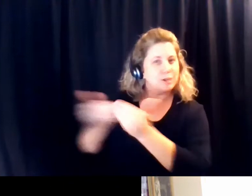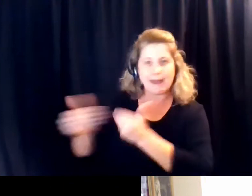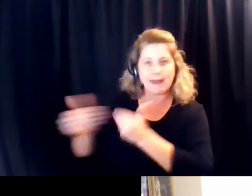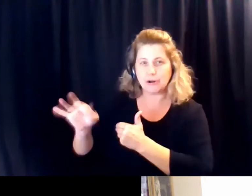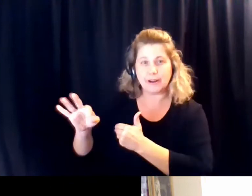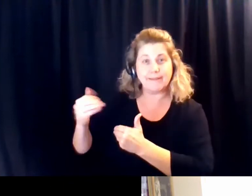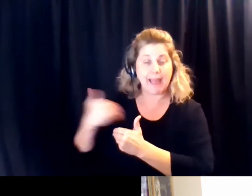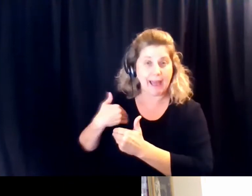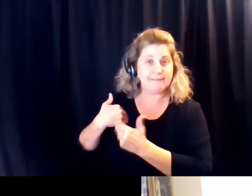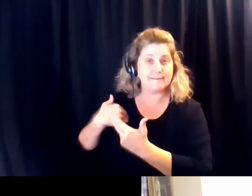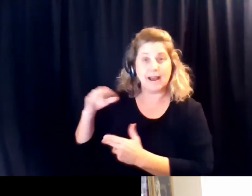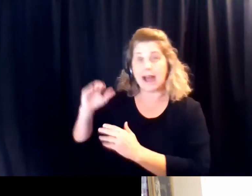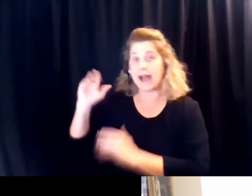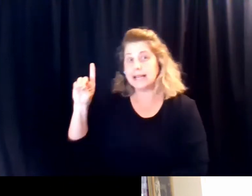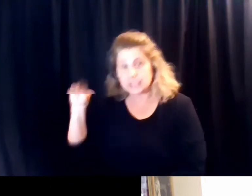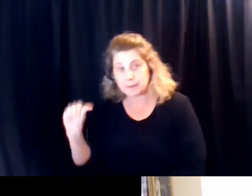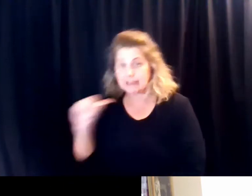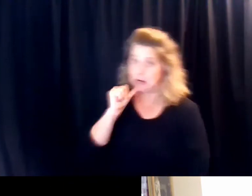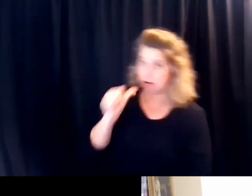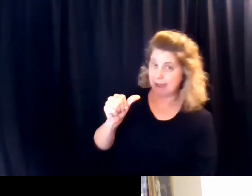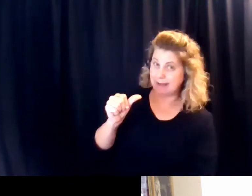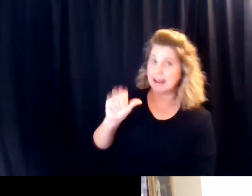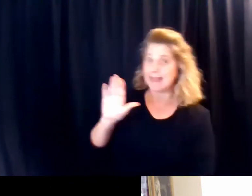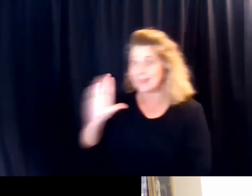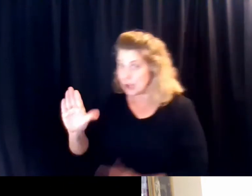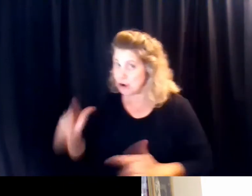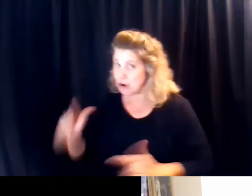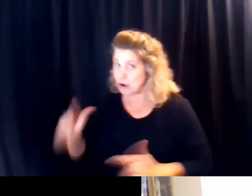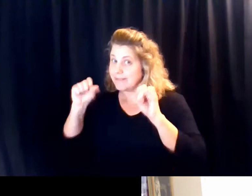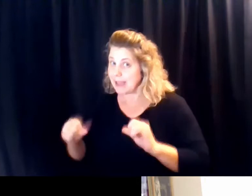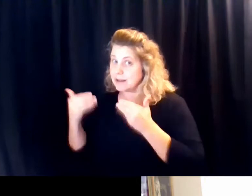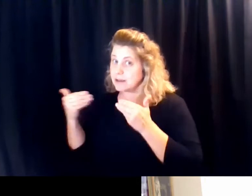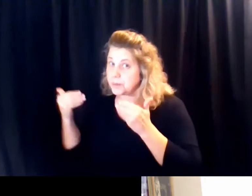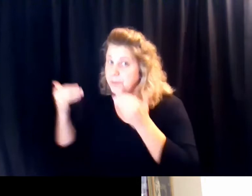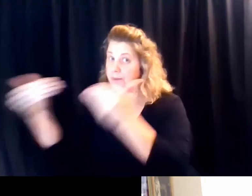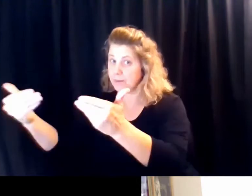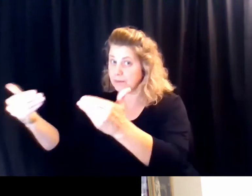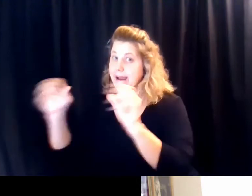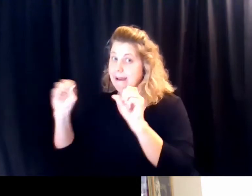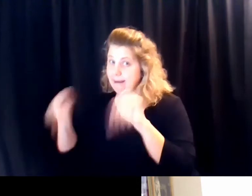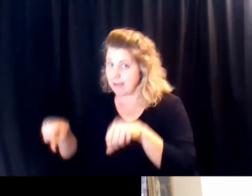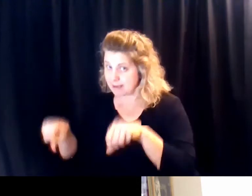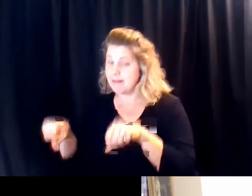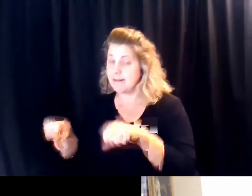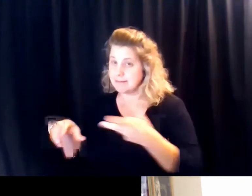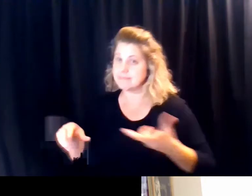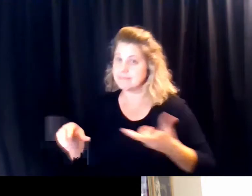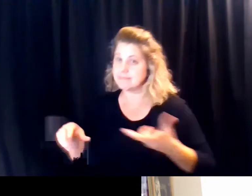Judith Heumann: And the principles that I couldn't go to the school because there was a fire hazard. So they were making know what to do about that.